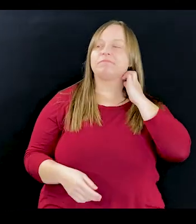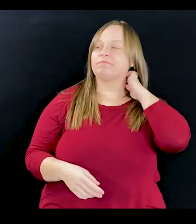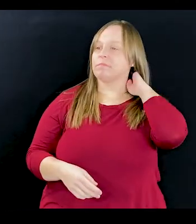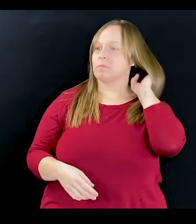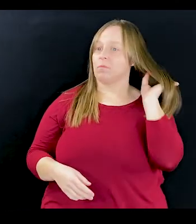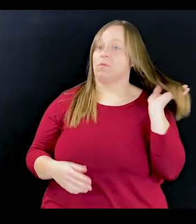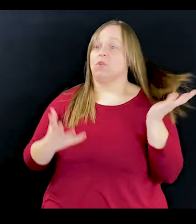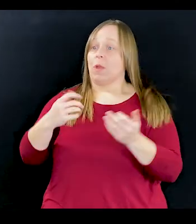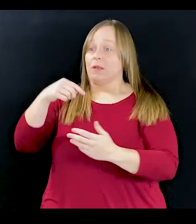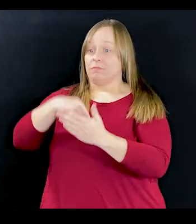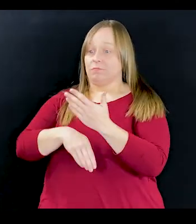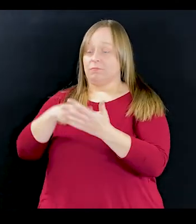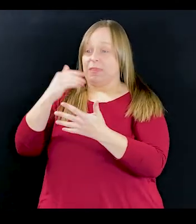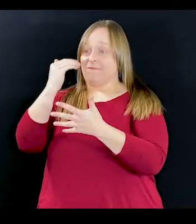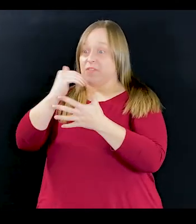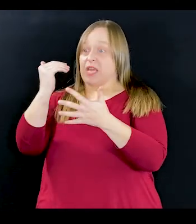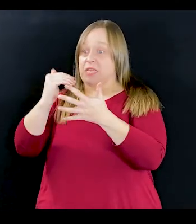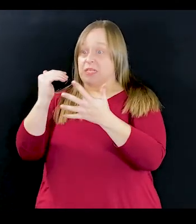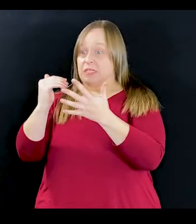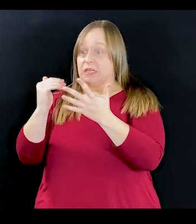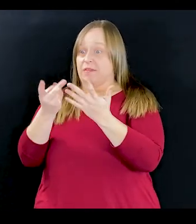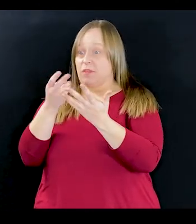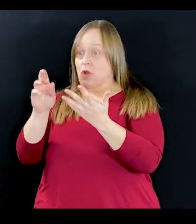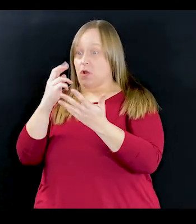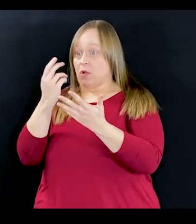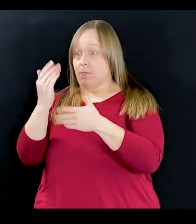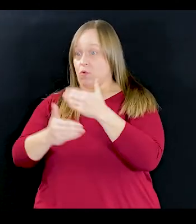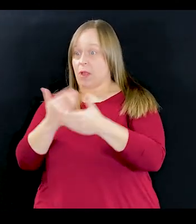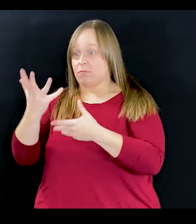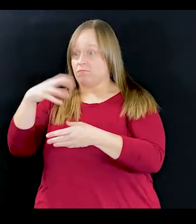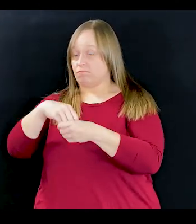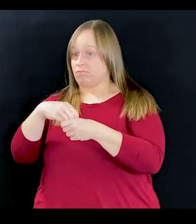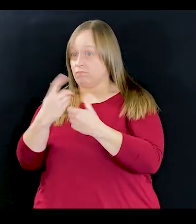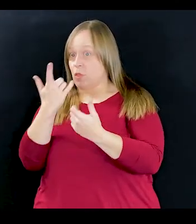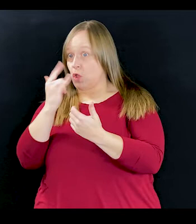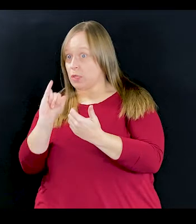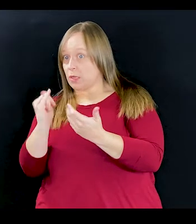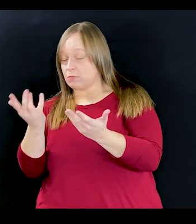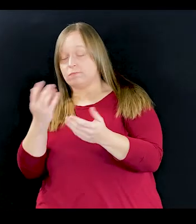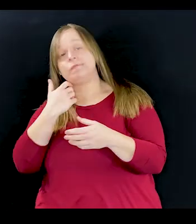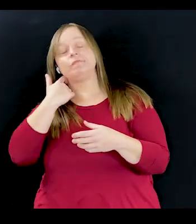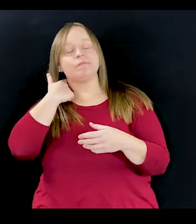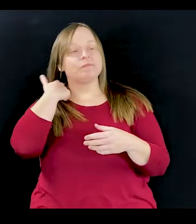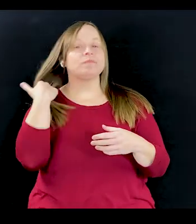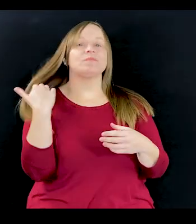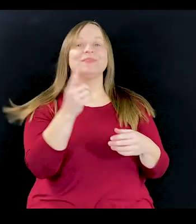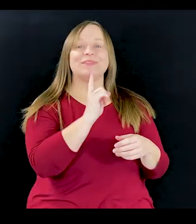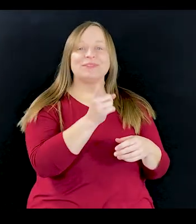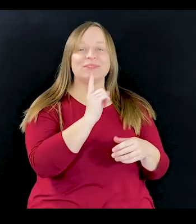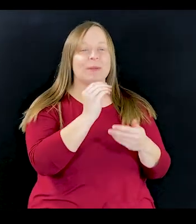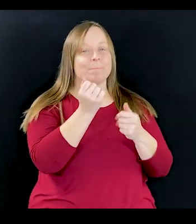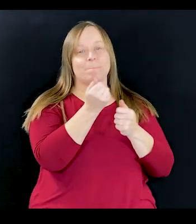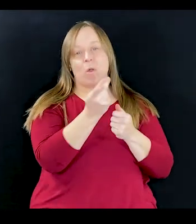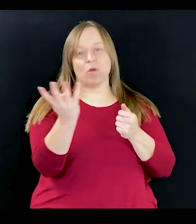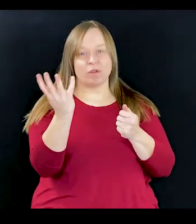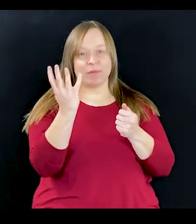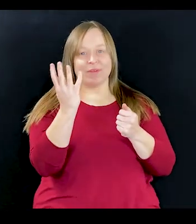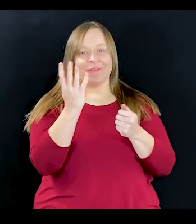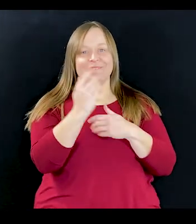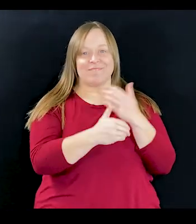K: So do you want to get into the phases of what the VR process actually looks like? Sure. So there's multiple phases of the